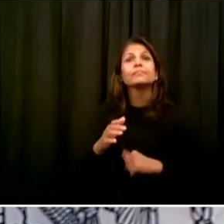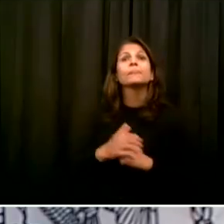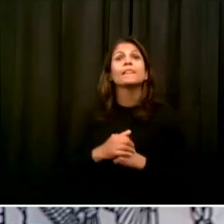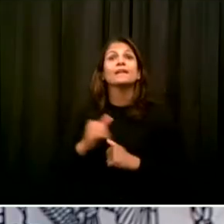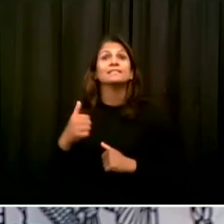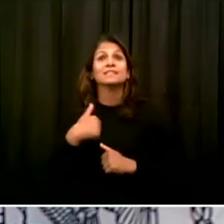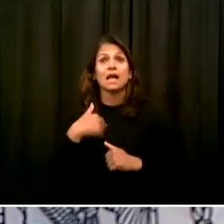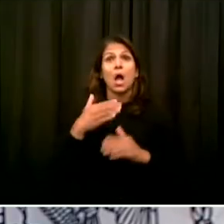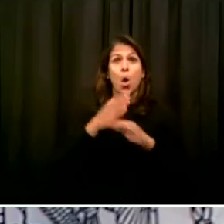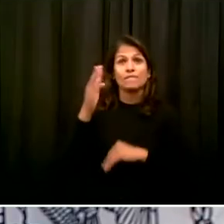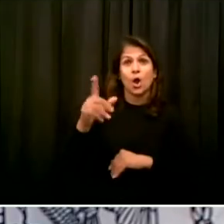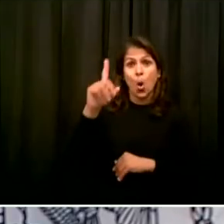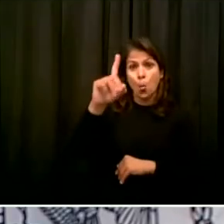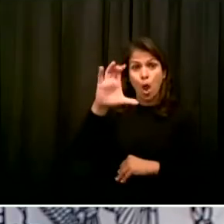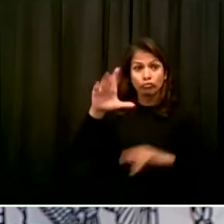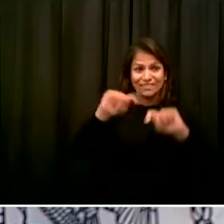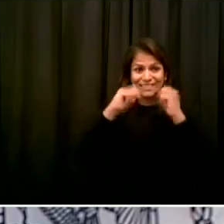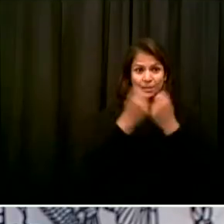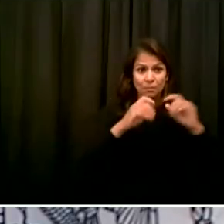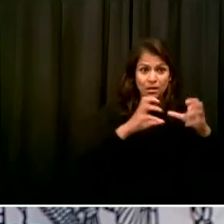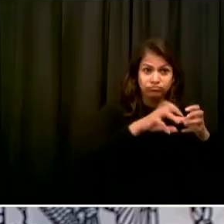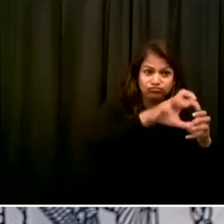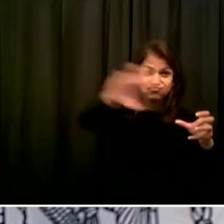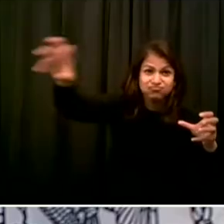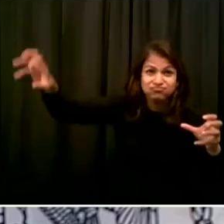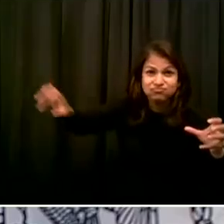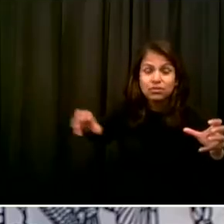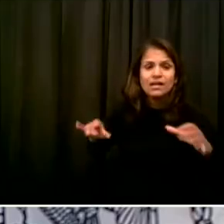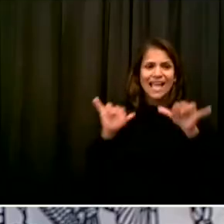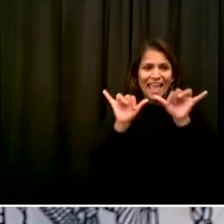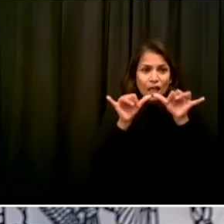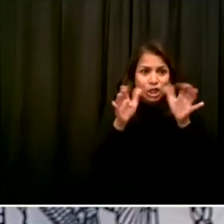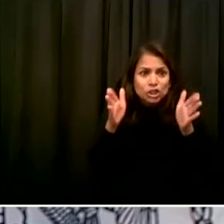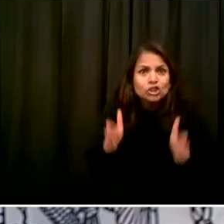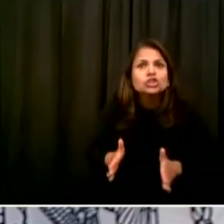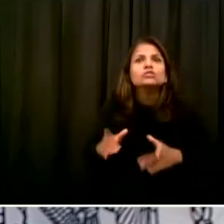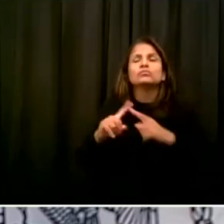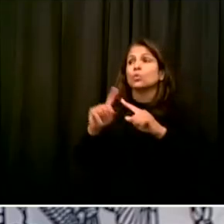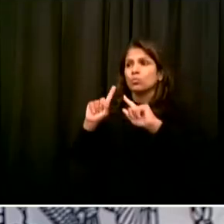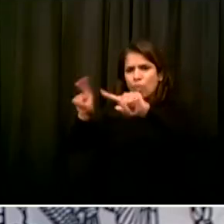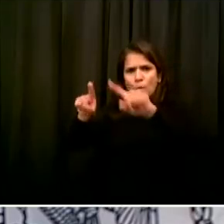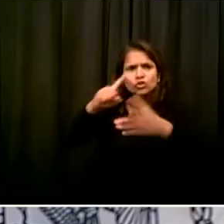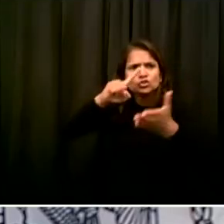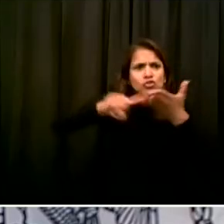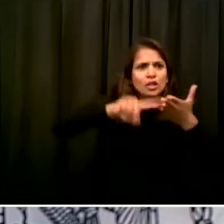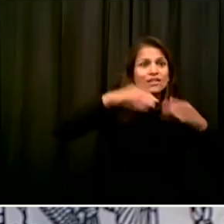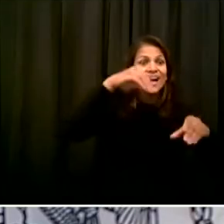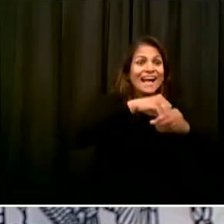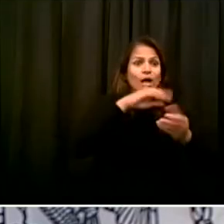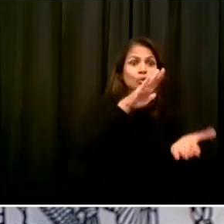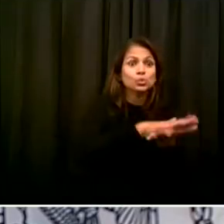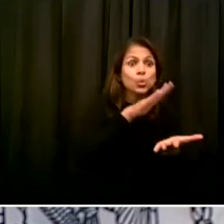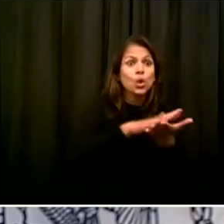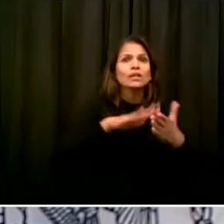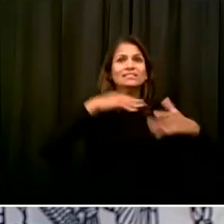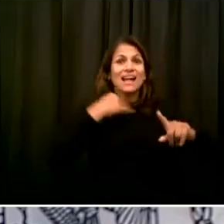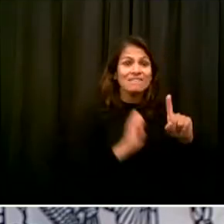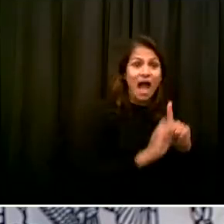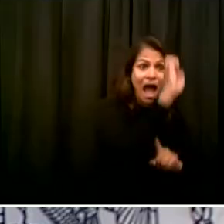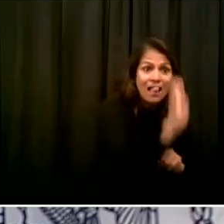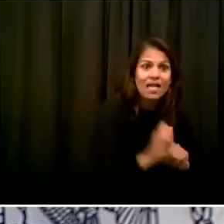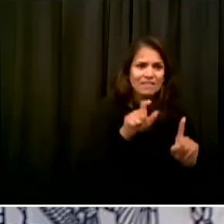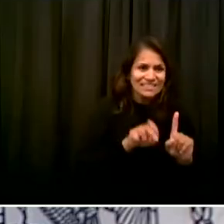WE HAVE OVER 100 TEAMSF O